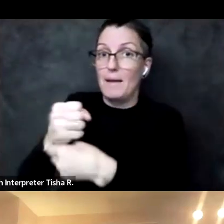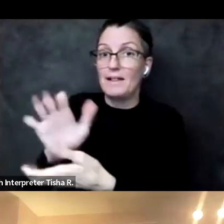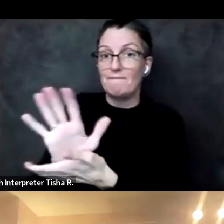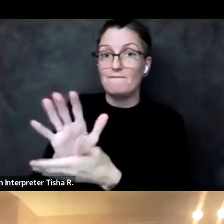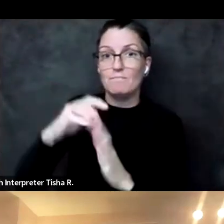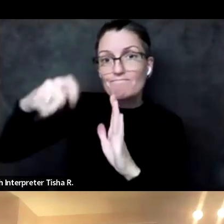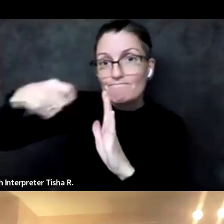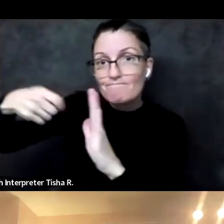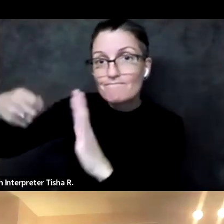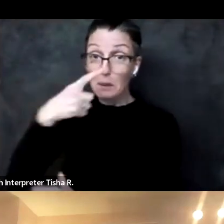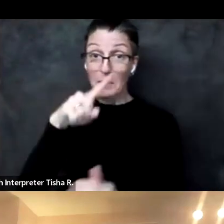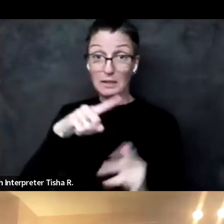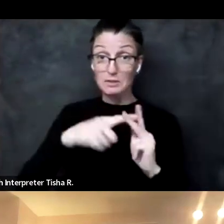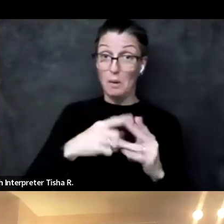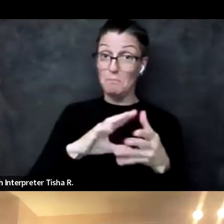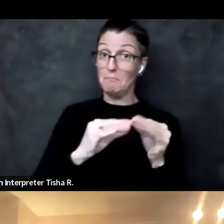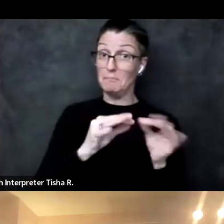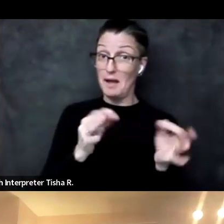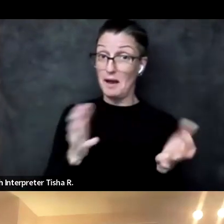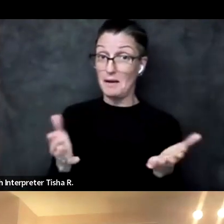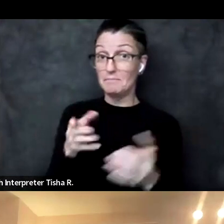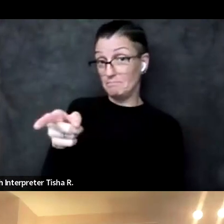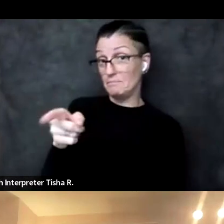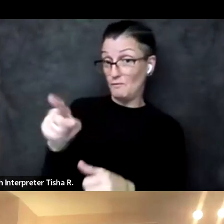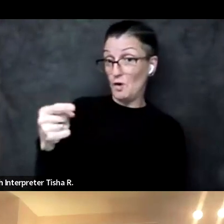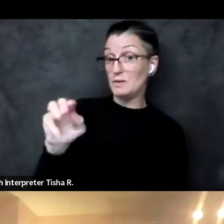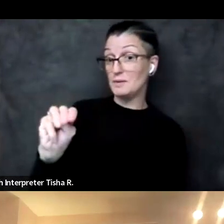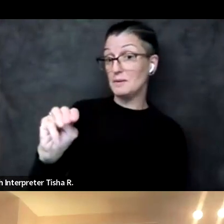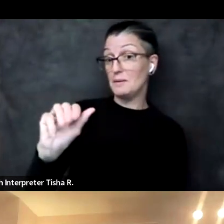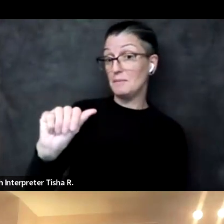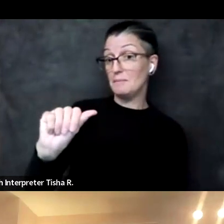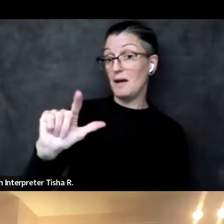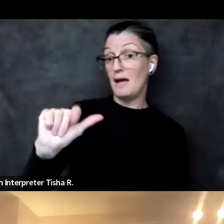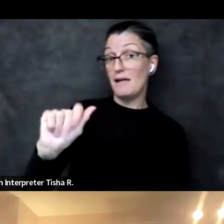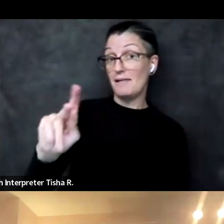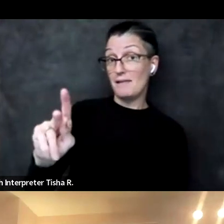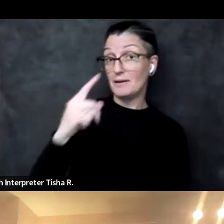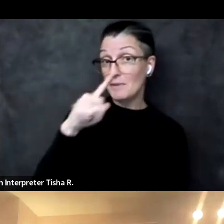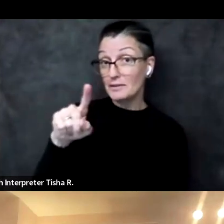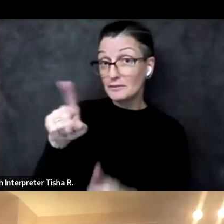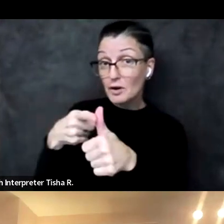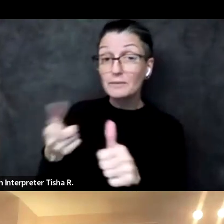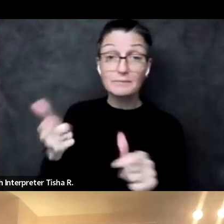I'll start with, you, Malak and then Jason, for you, I want you to think about it too, in terms of this trilogy you're making.